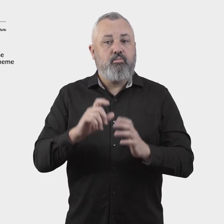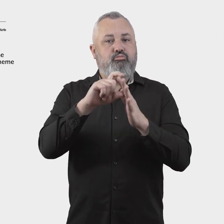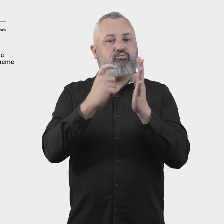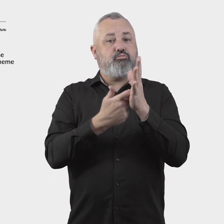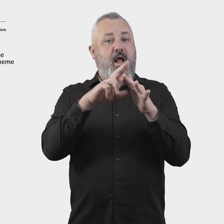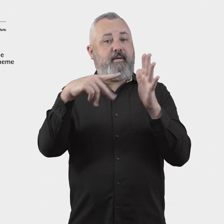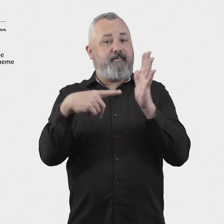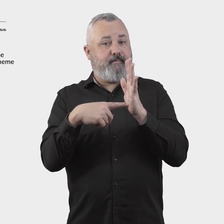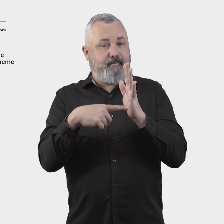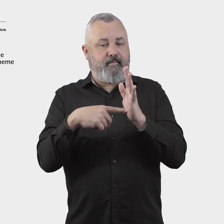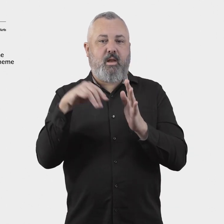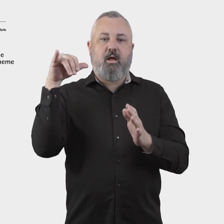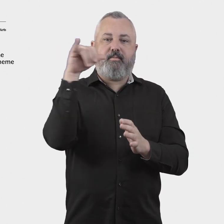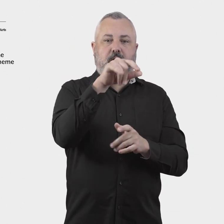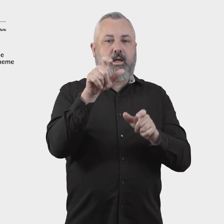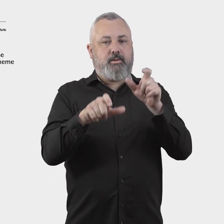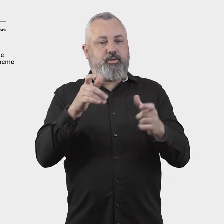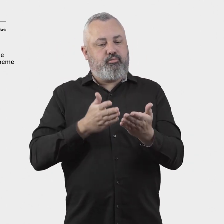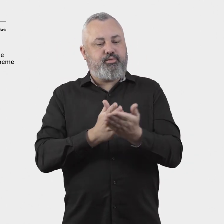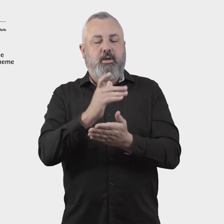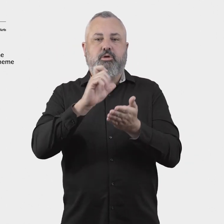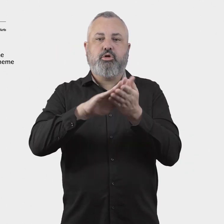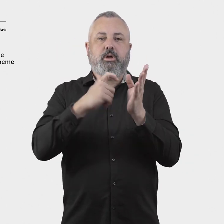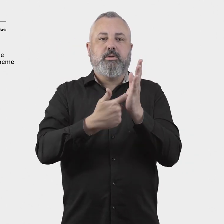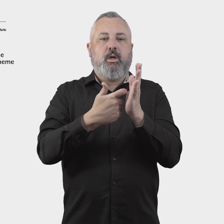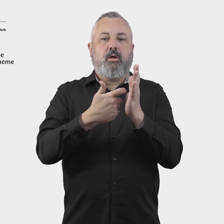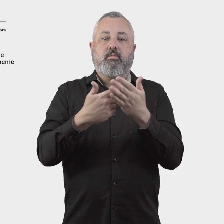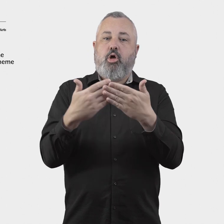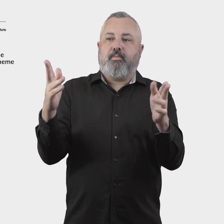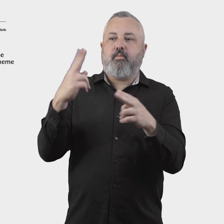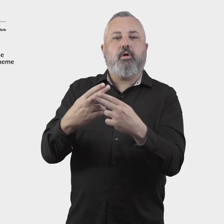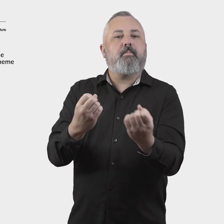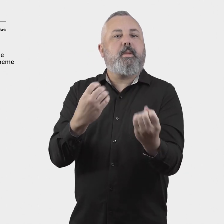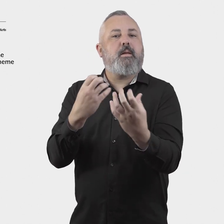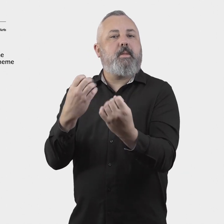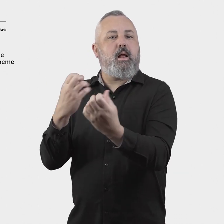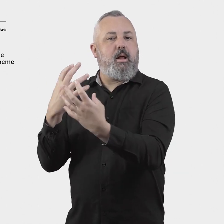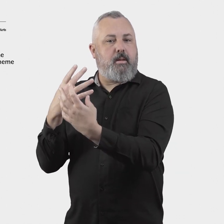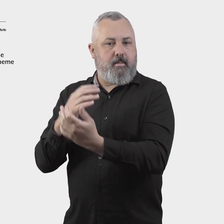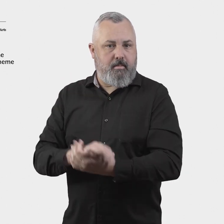2024-25 Draft Aviation Customer Rights Charter Opportunity for consultation